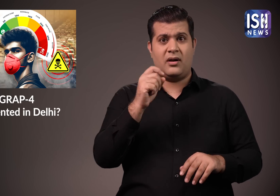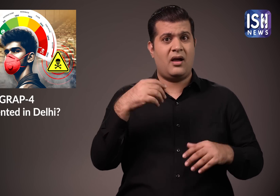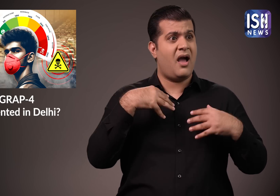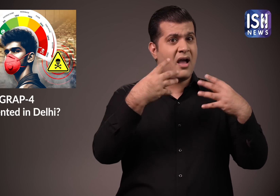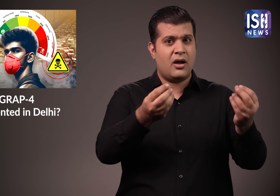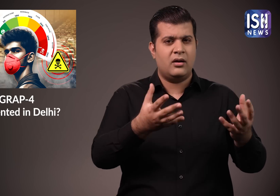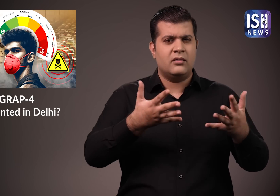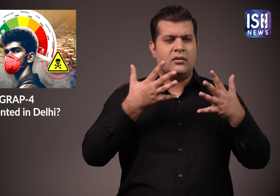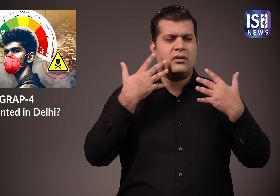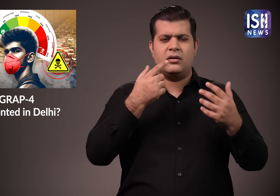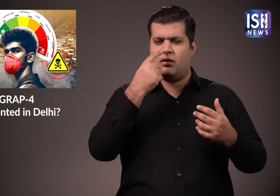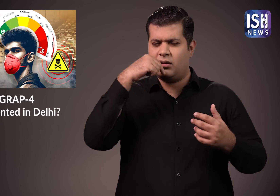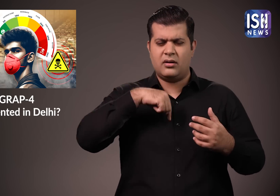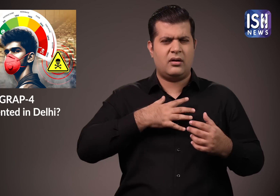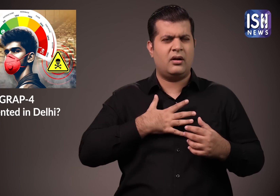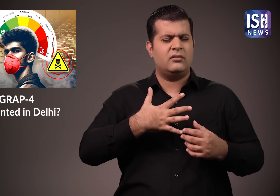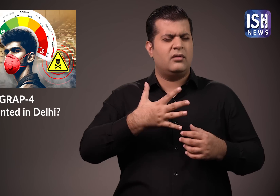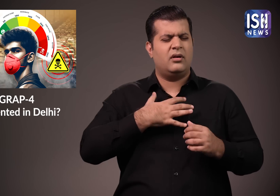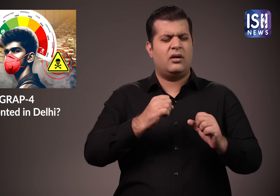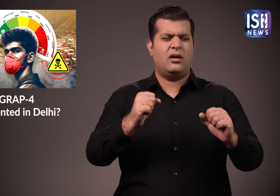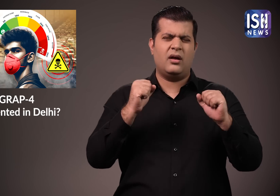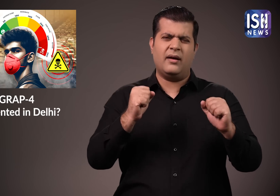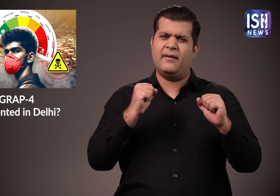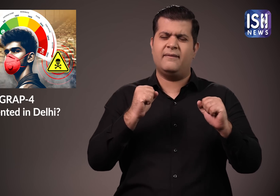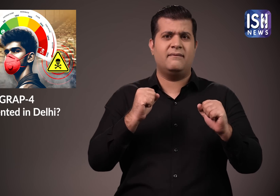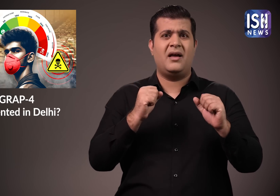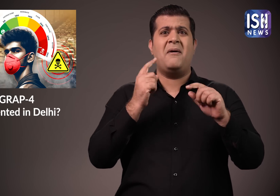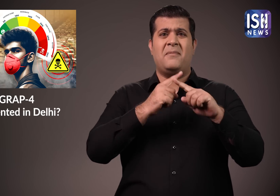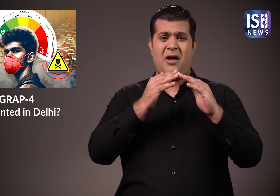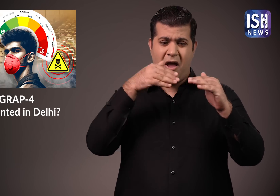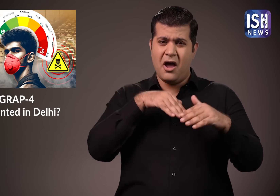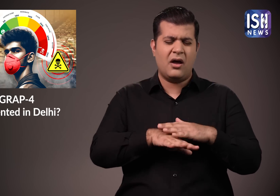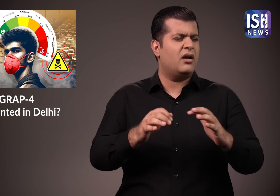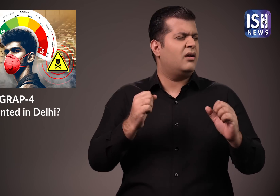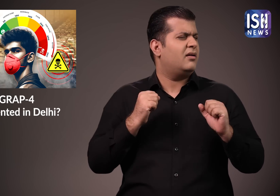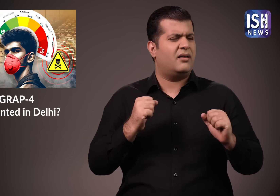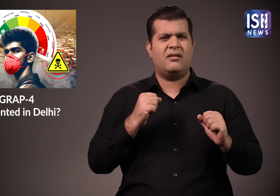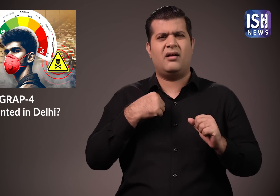The AQI is 1700 outside and 990 inside, making it impossible to breathe both outdoors and indoors.